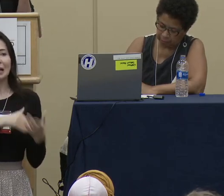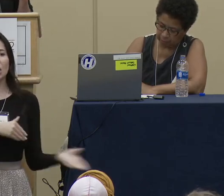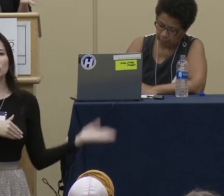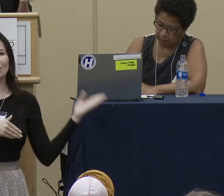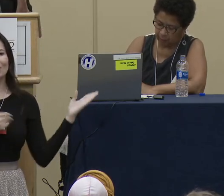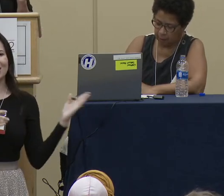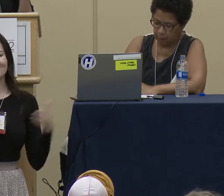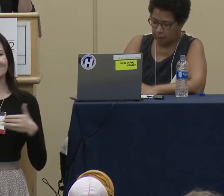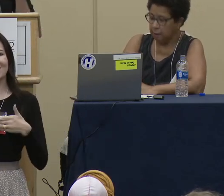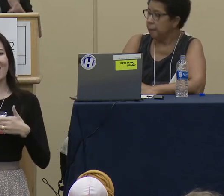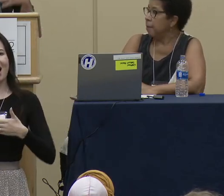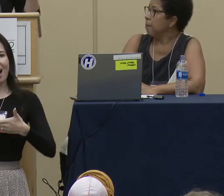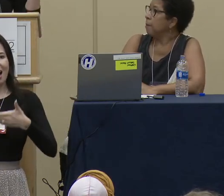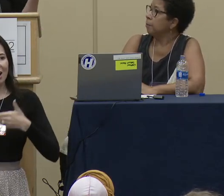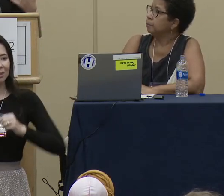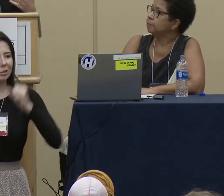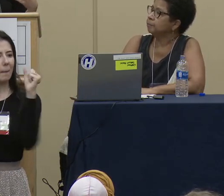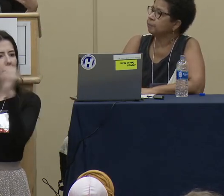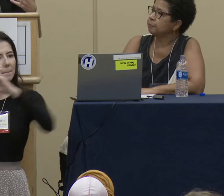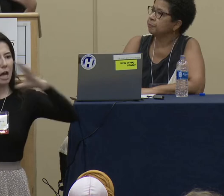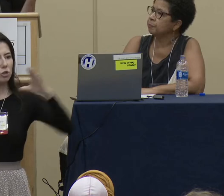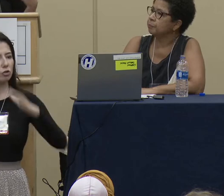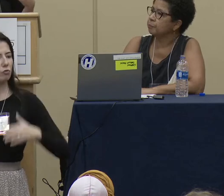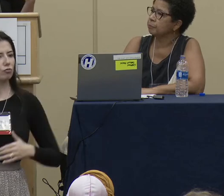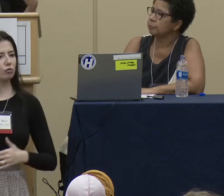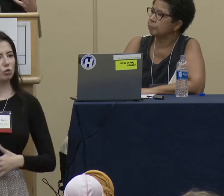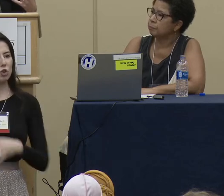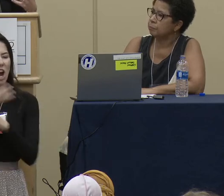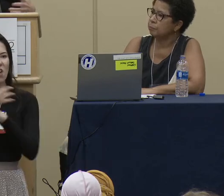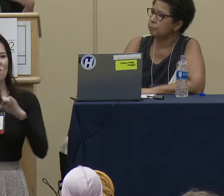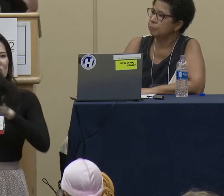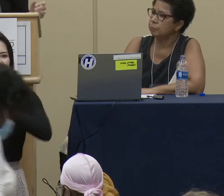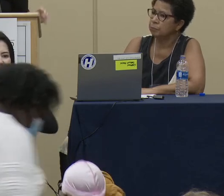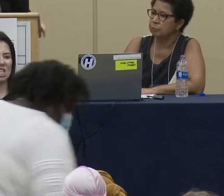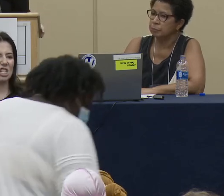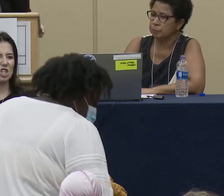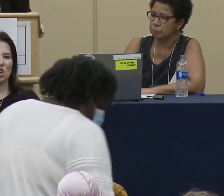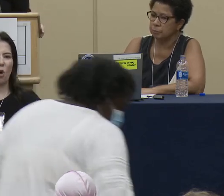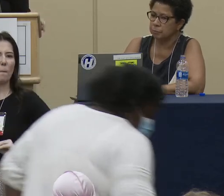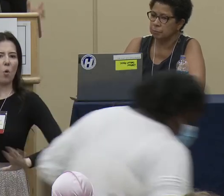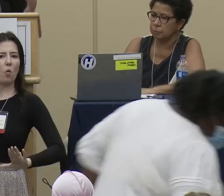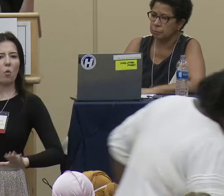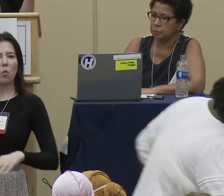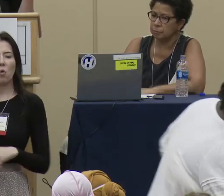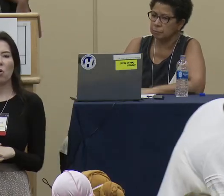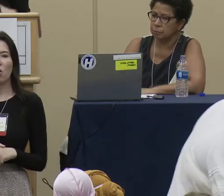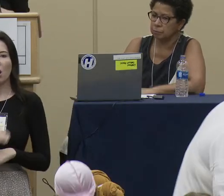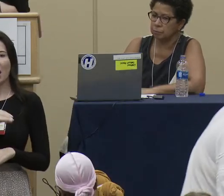like Dr. Barbara Ransby is somebody who helps us imagine a